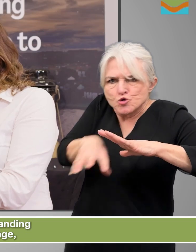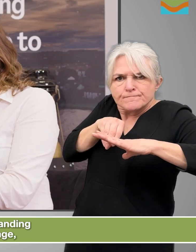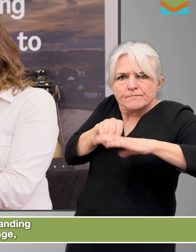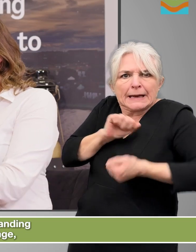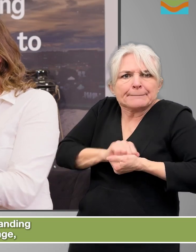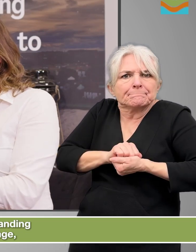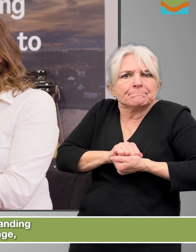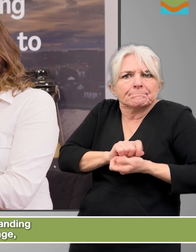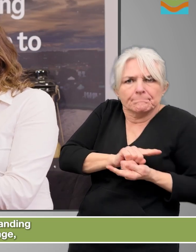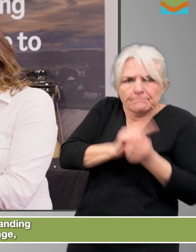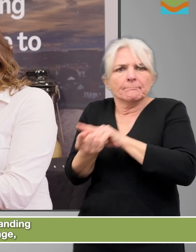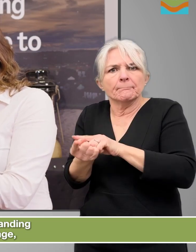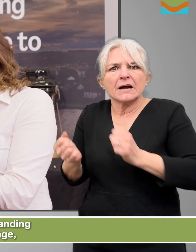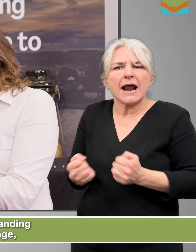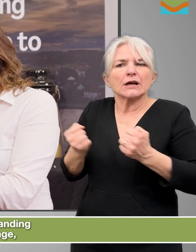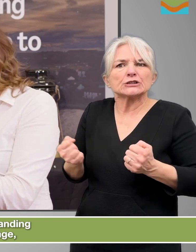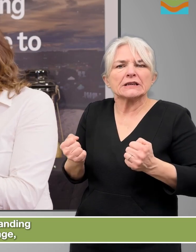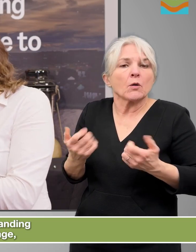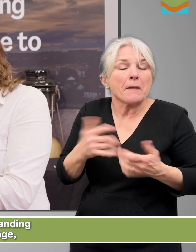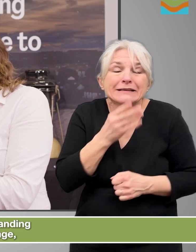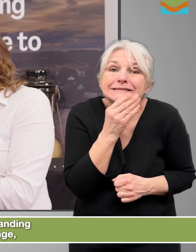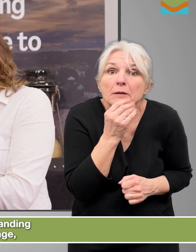can get a reasonable understanding of it, even permanent storage,